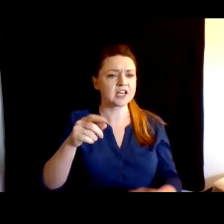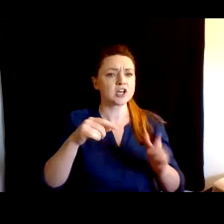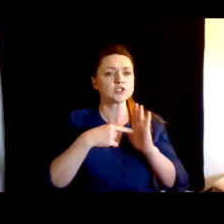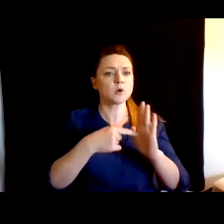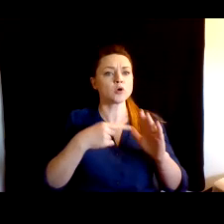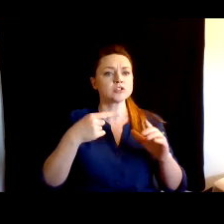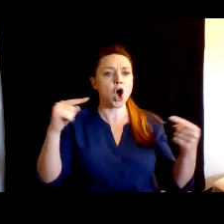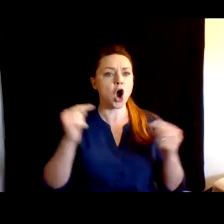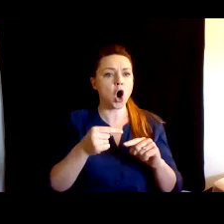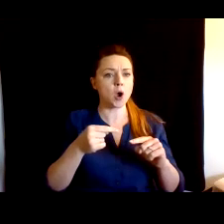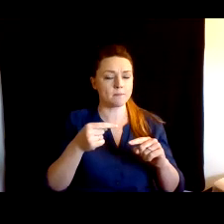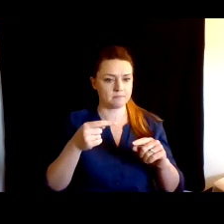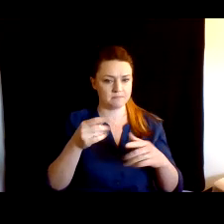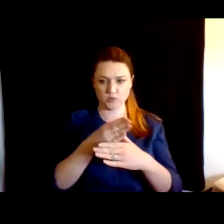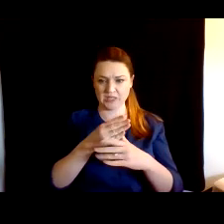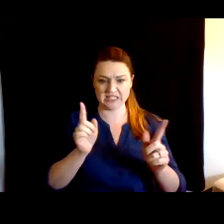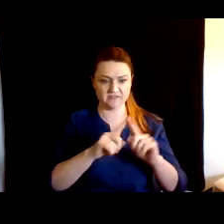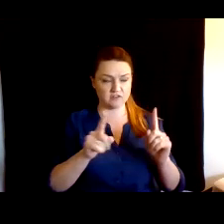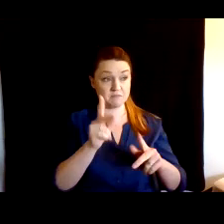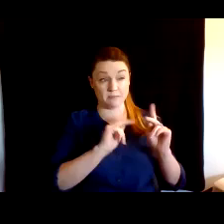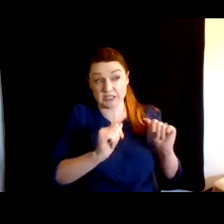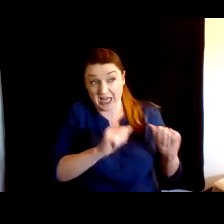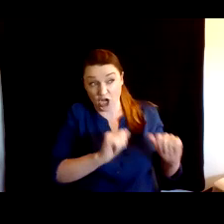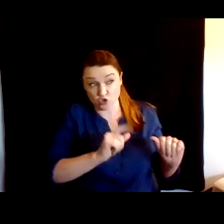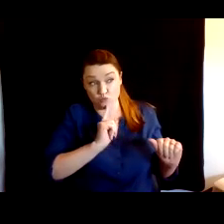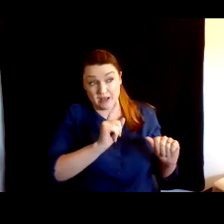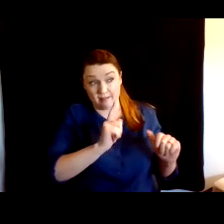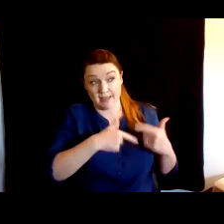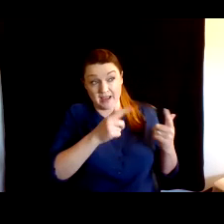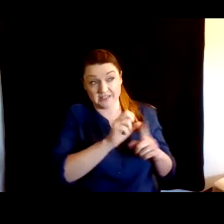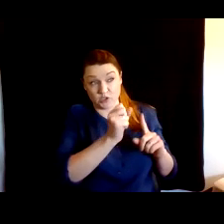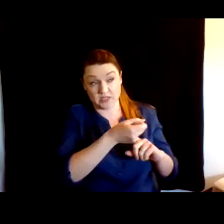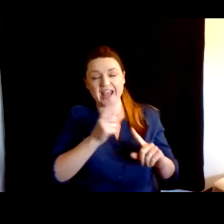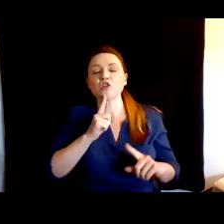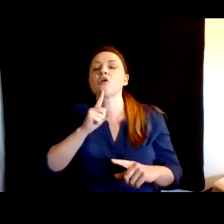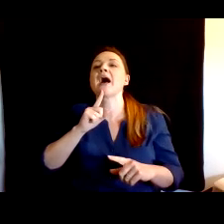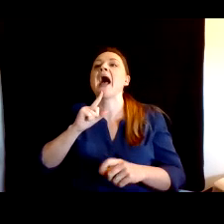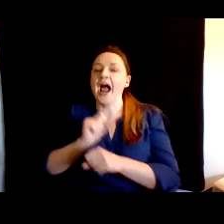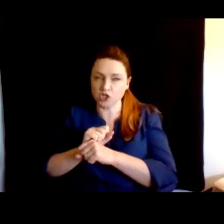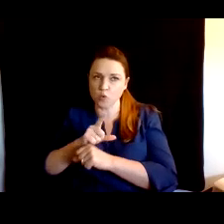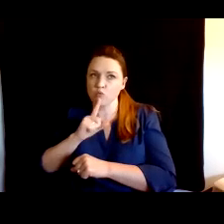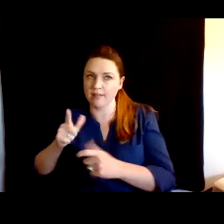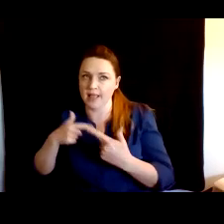between people's potential reality and their actual circumstances. And we'll talk about that. But structural violence